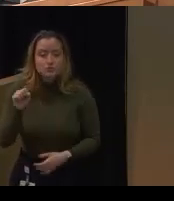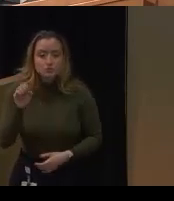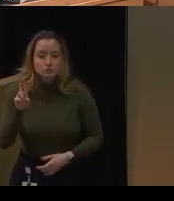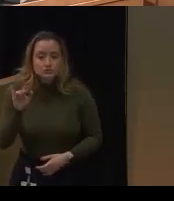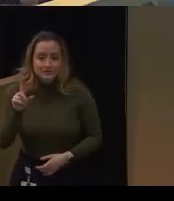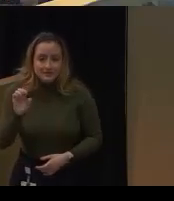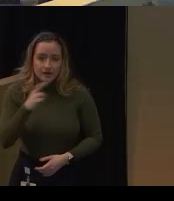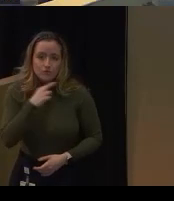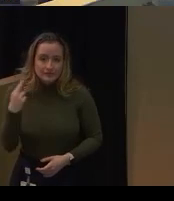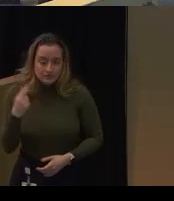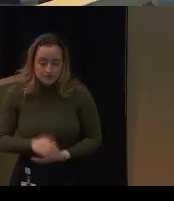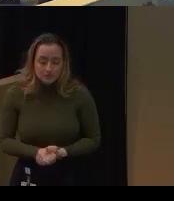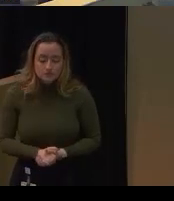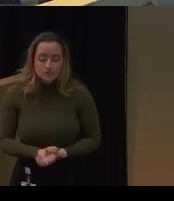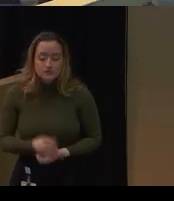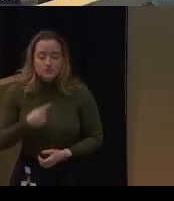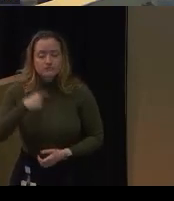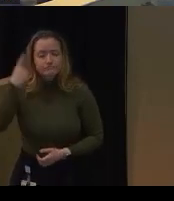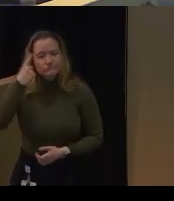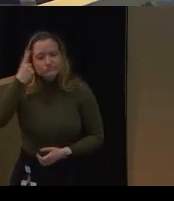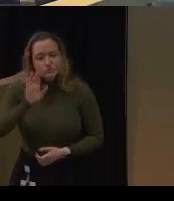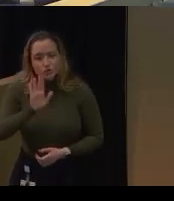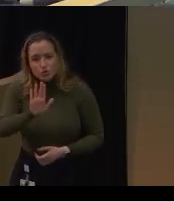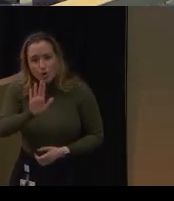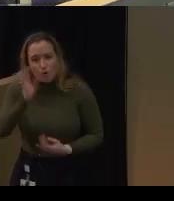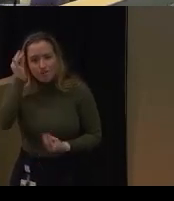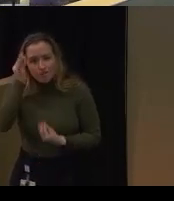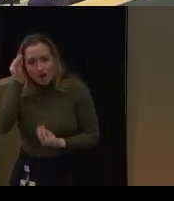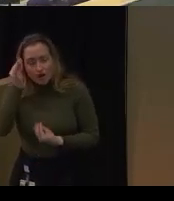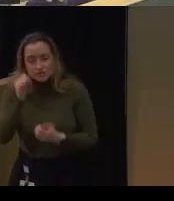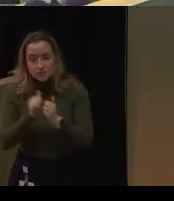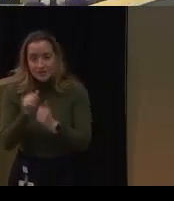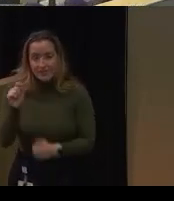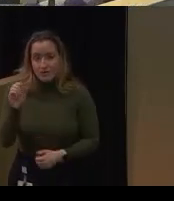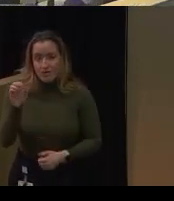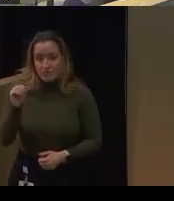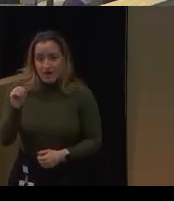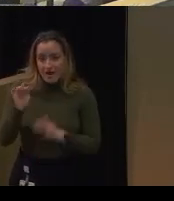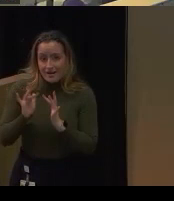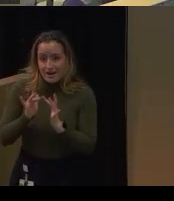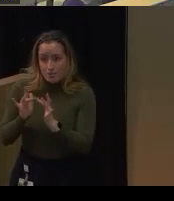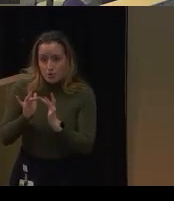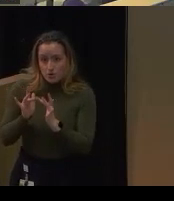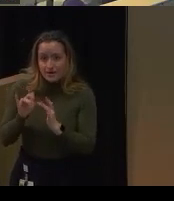but I'm wondering your thoughts on um the the theory of my network as this pathway between